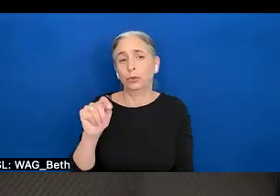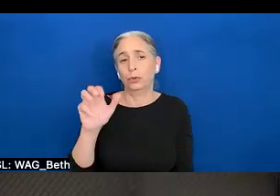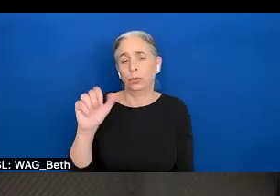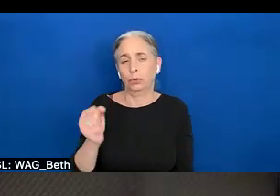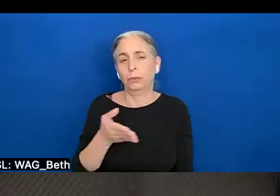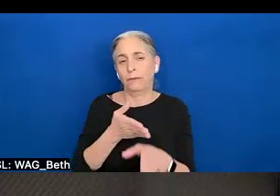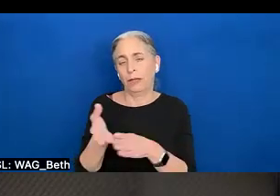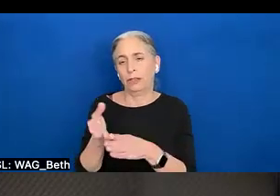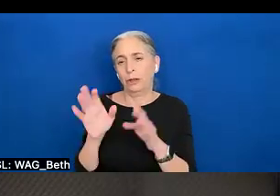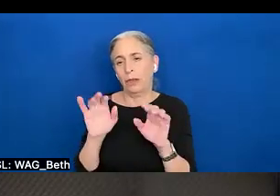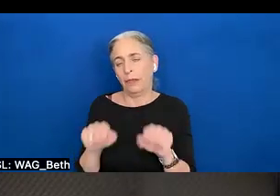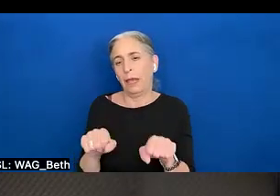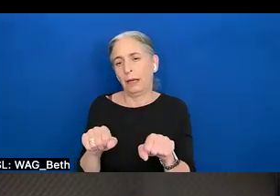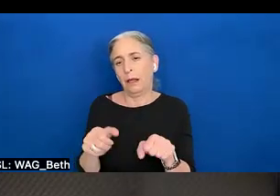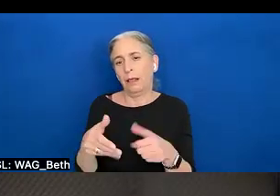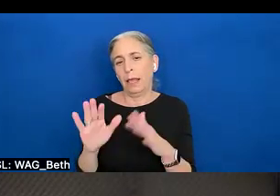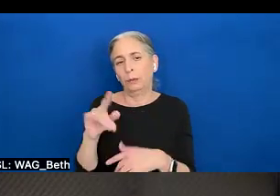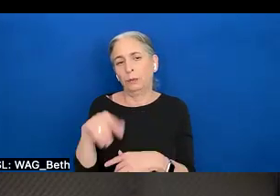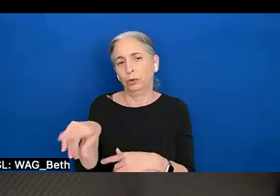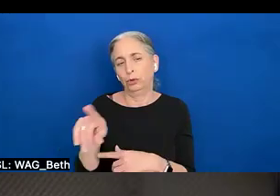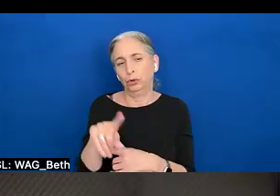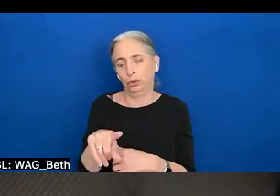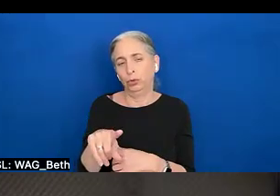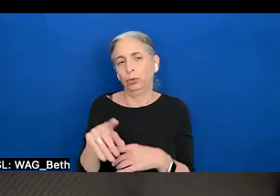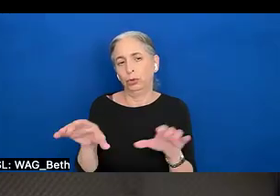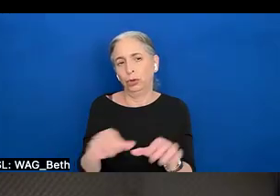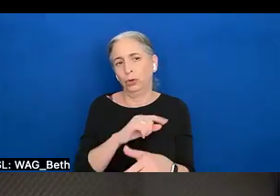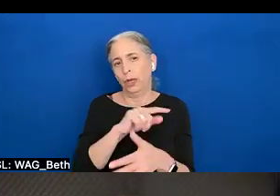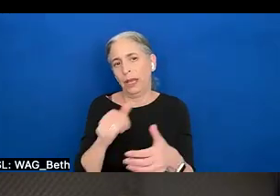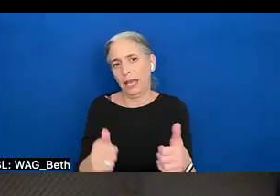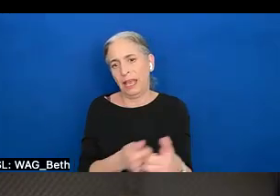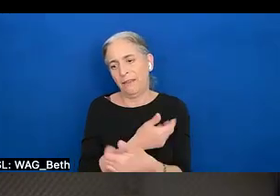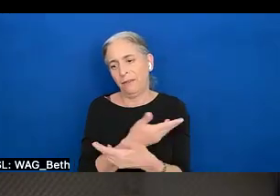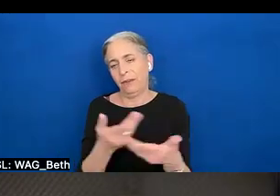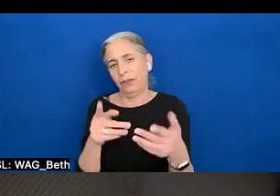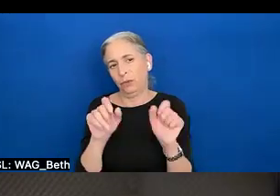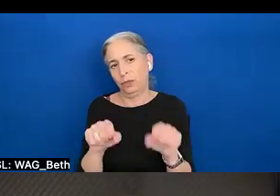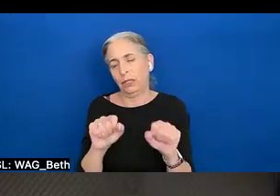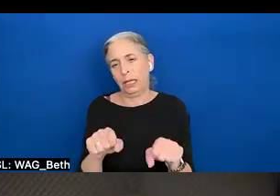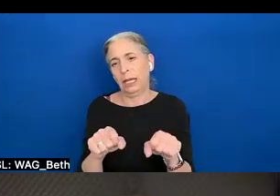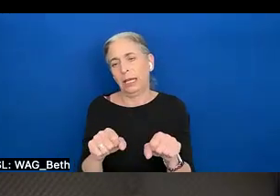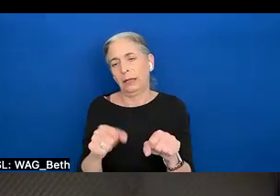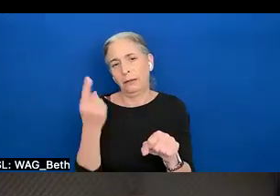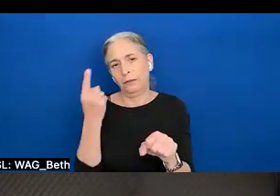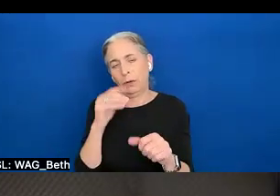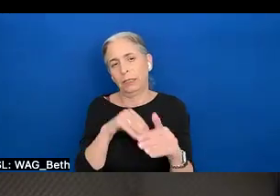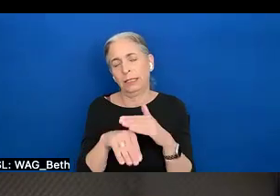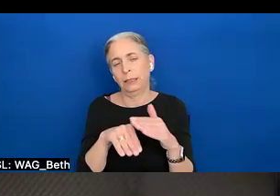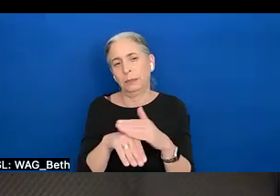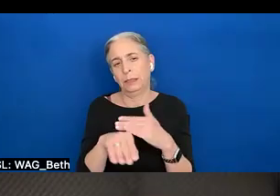tools that you do everything you can for accessibility in InDesign.